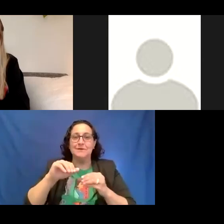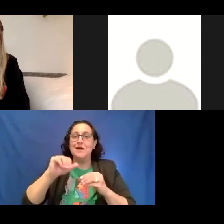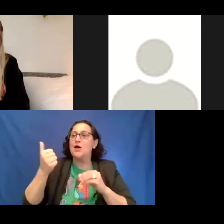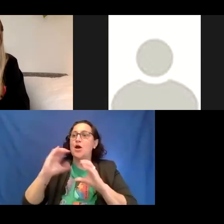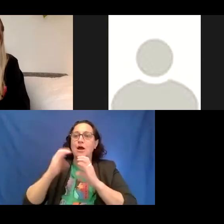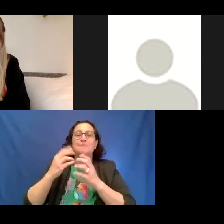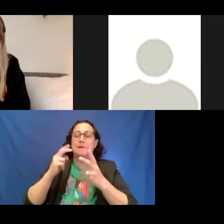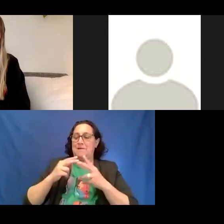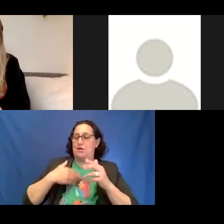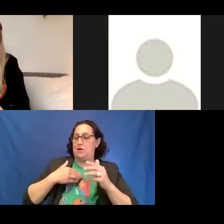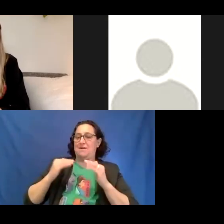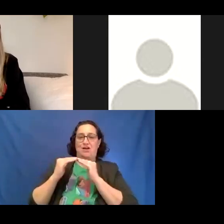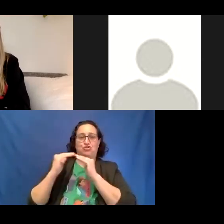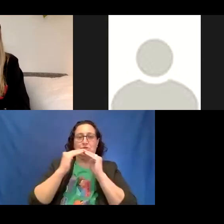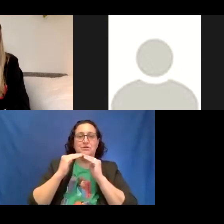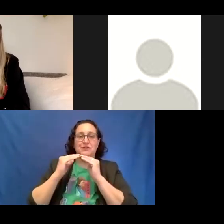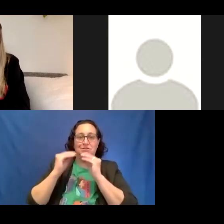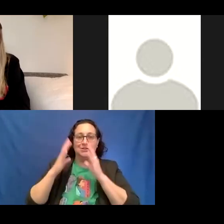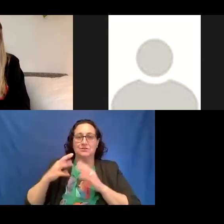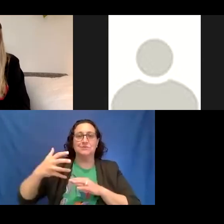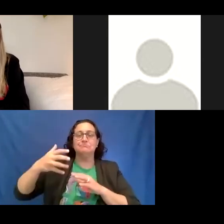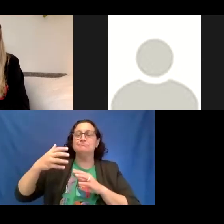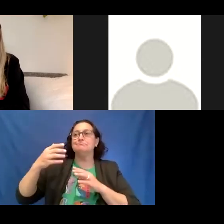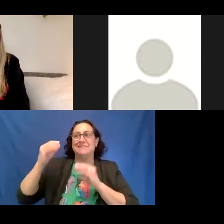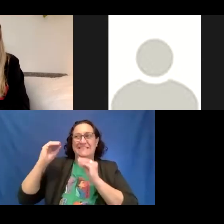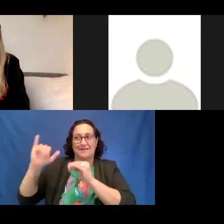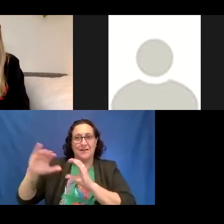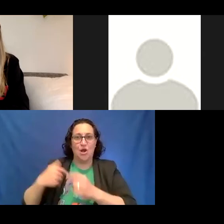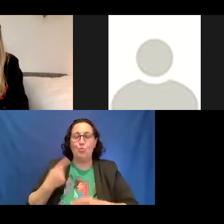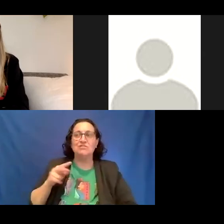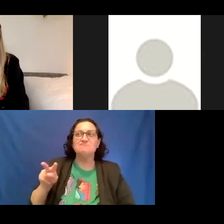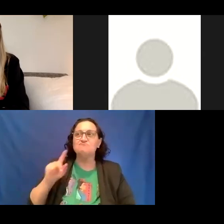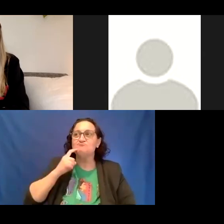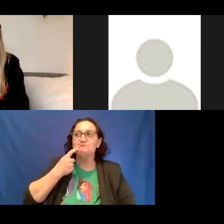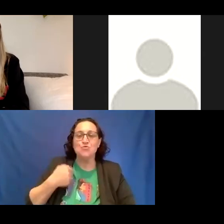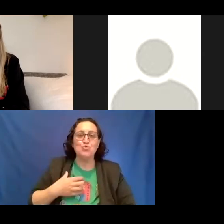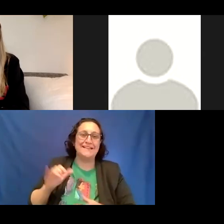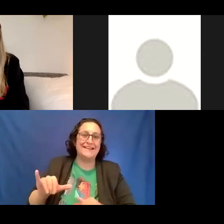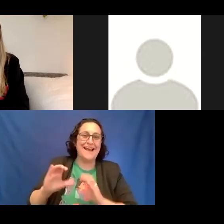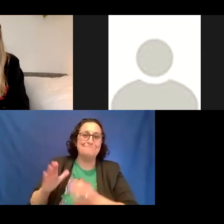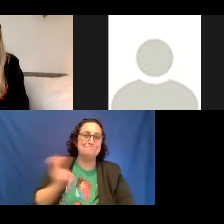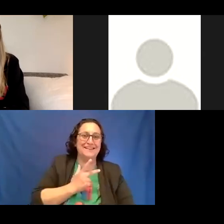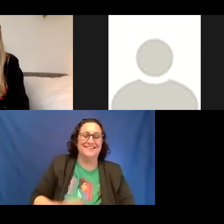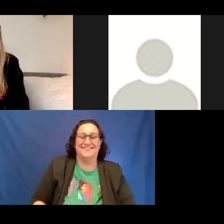our schedules change, other courses come in and I know some of my other colleagues have been